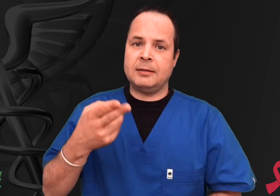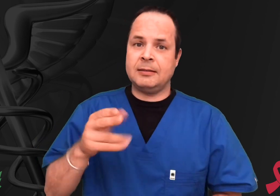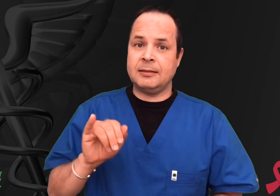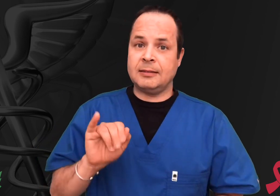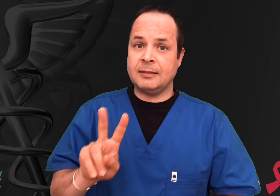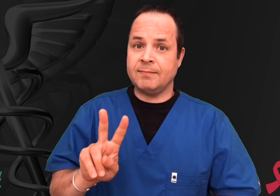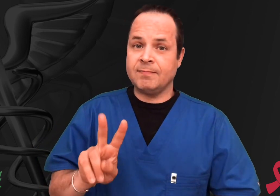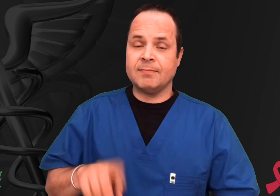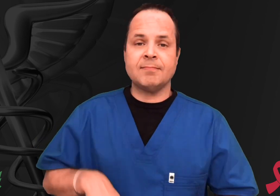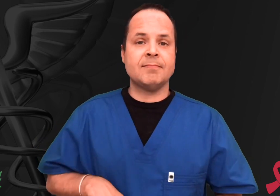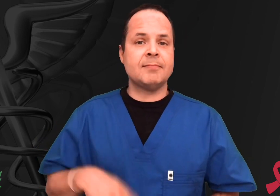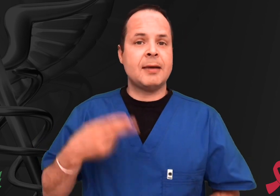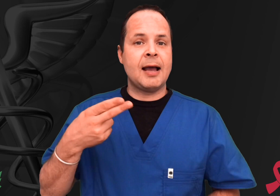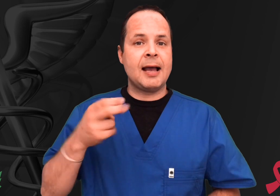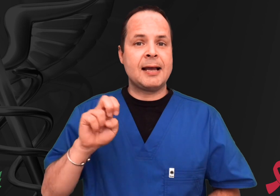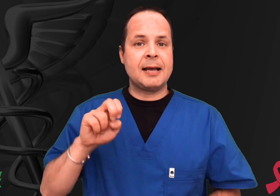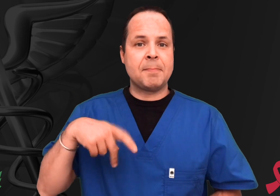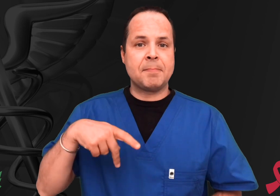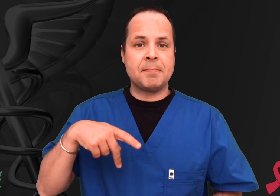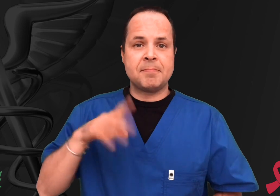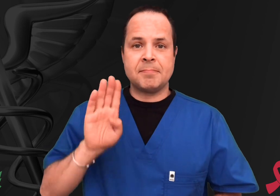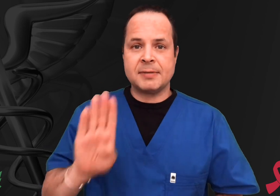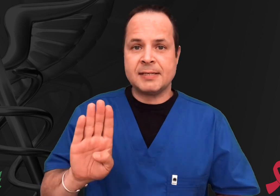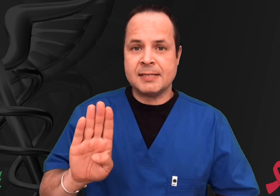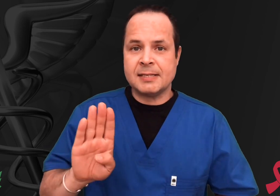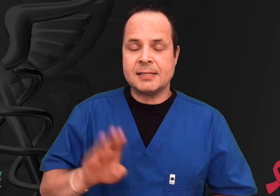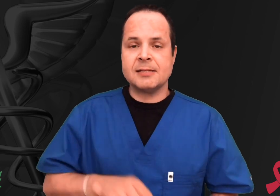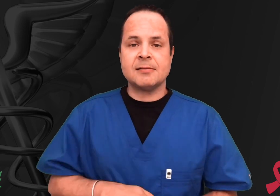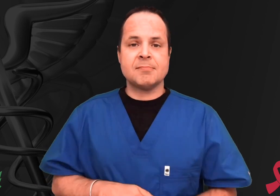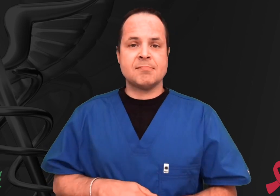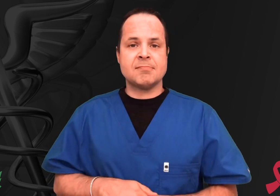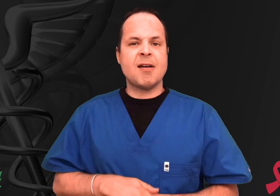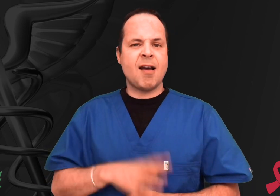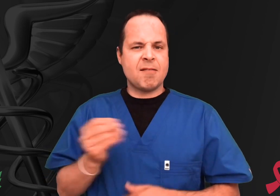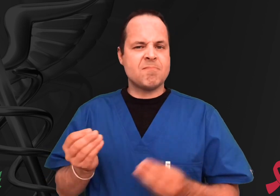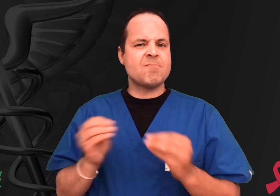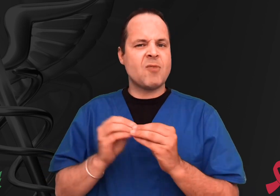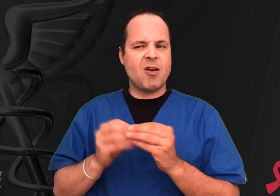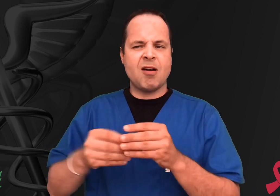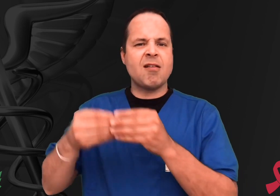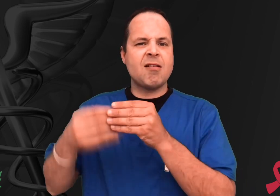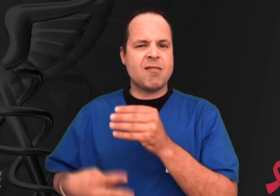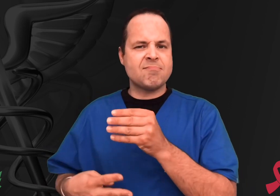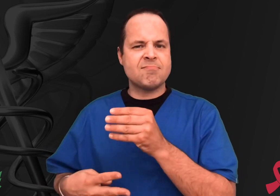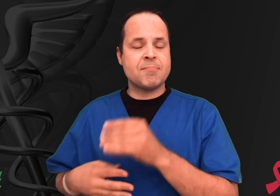HIV and Hepatitis B and more.